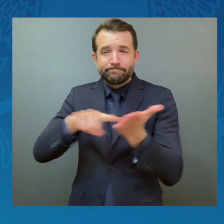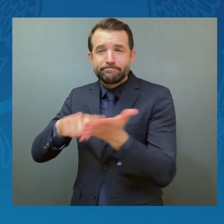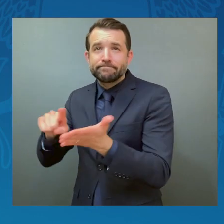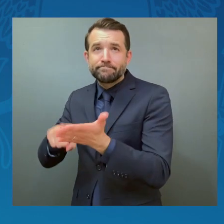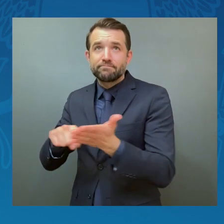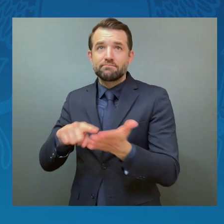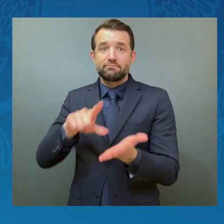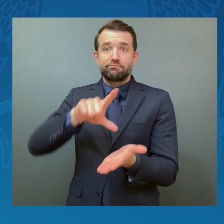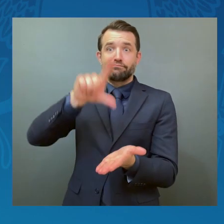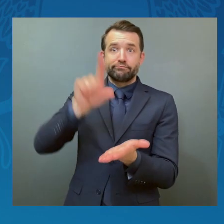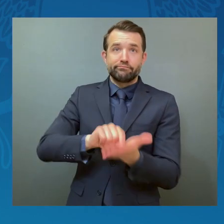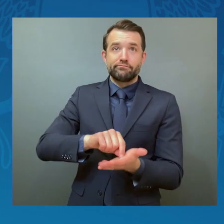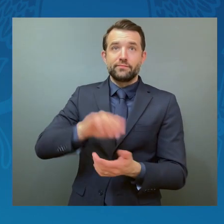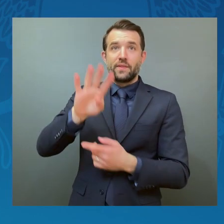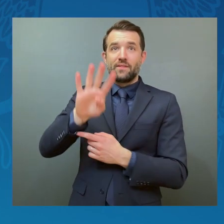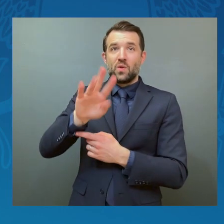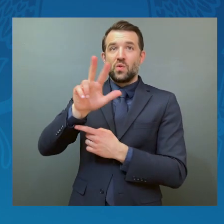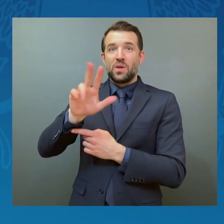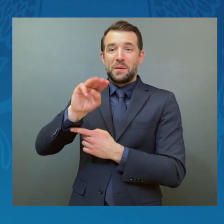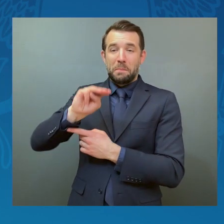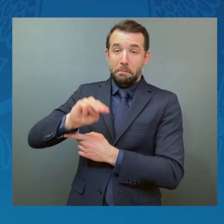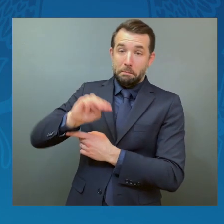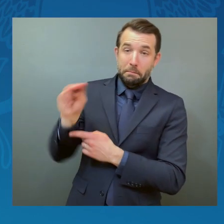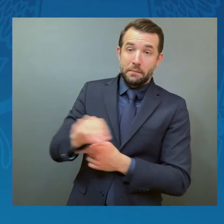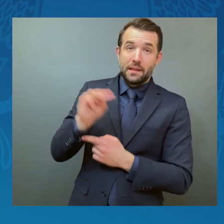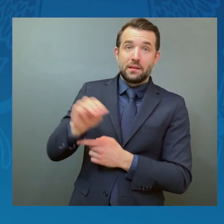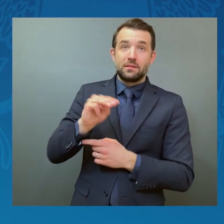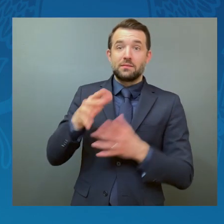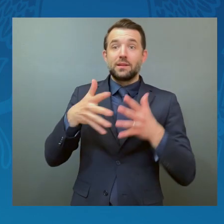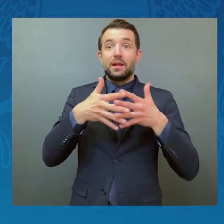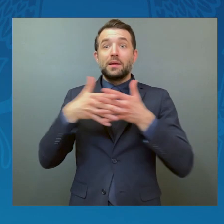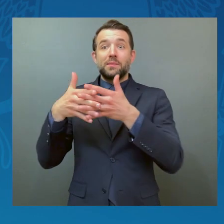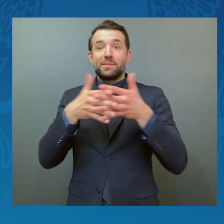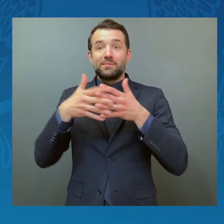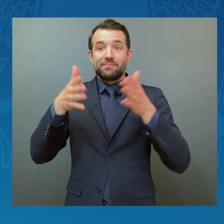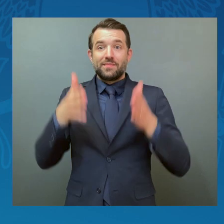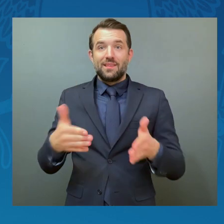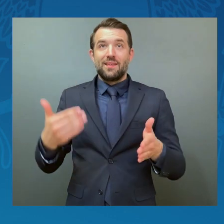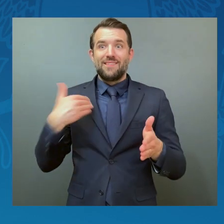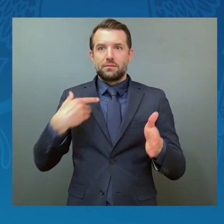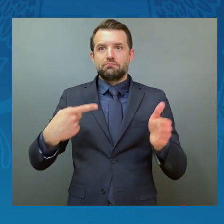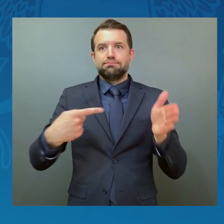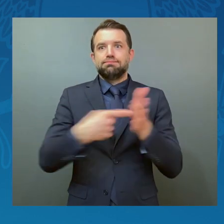had allegedly unpaid medical bills on their credit report.